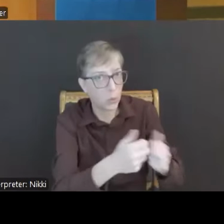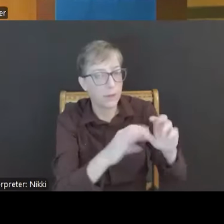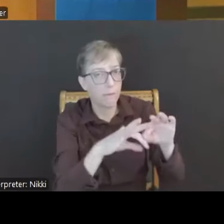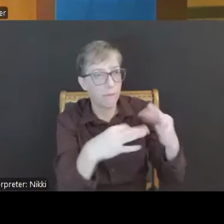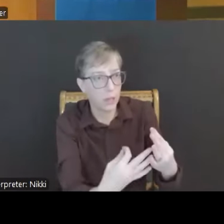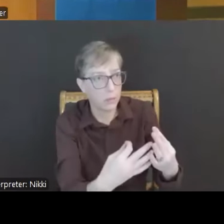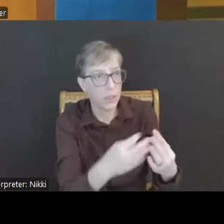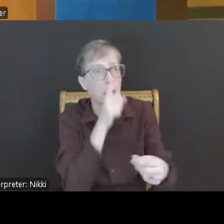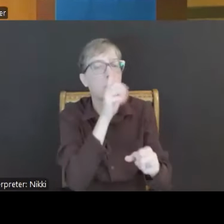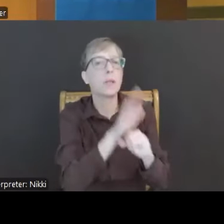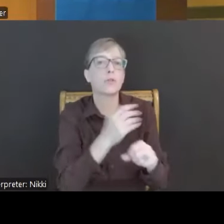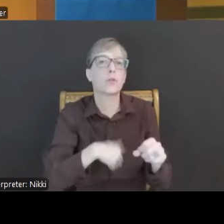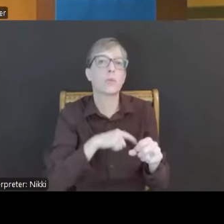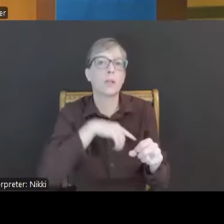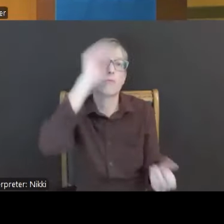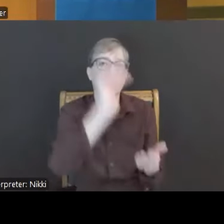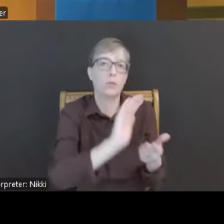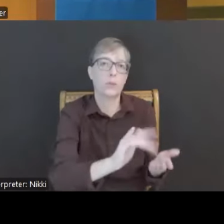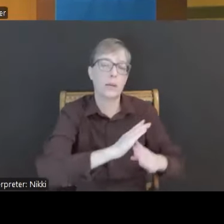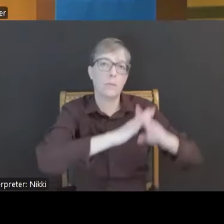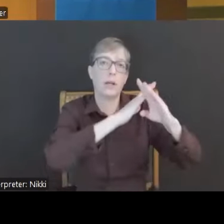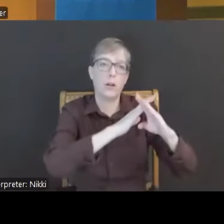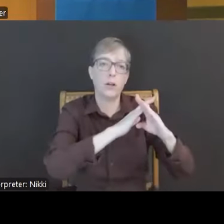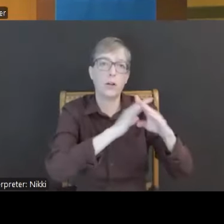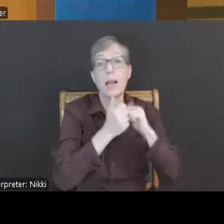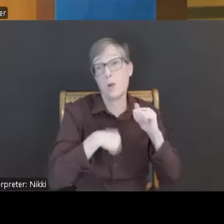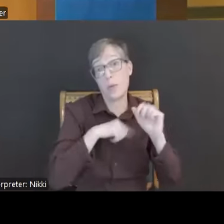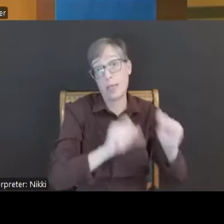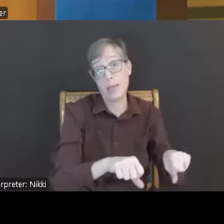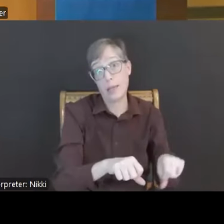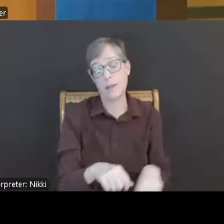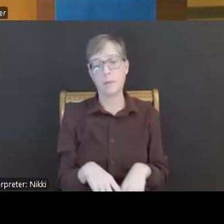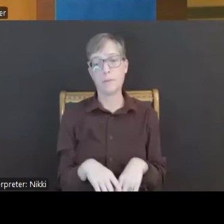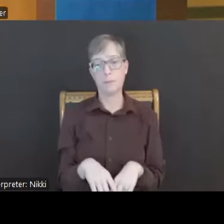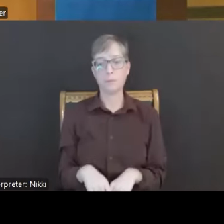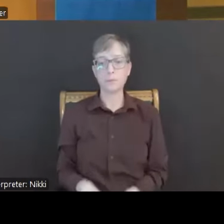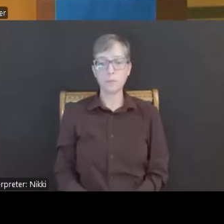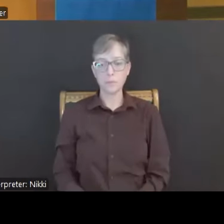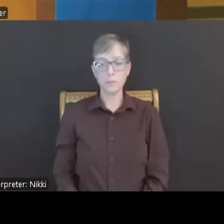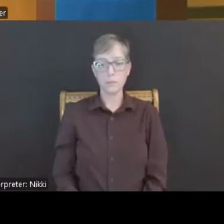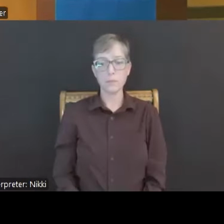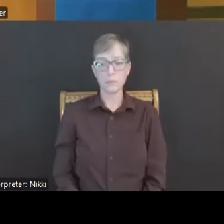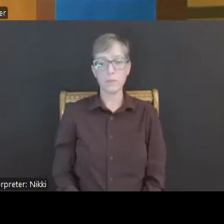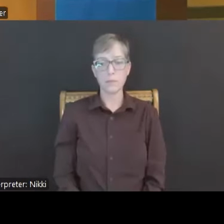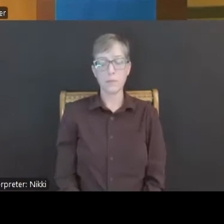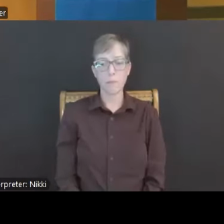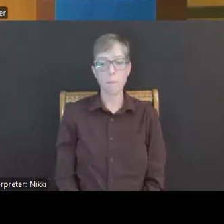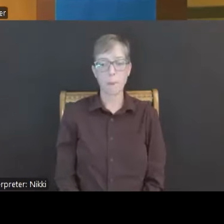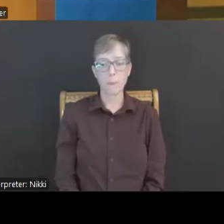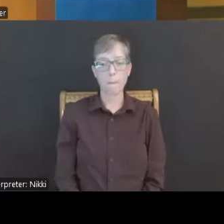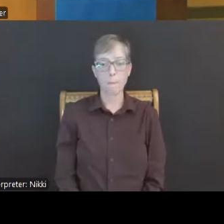barrier as much as possible it is important as for a team um and our service and we've